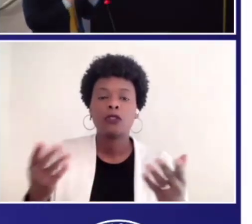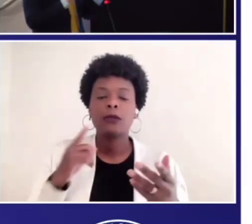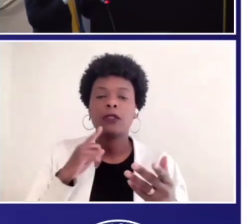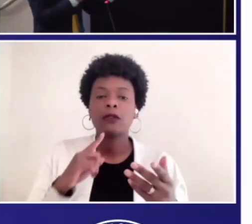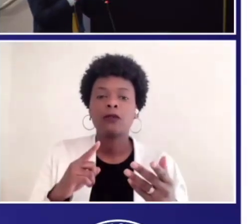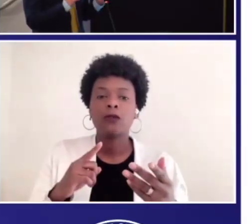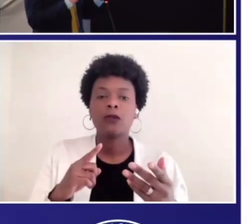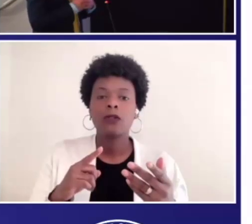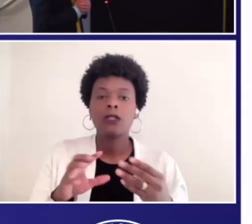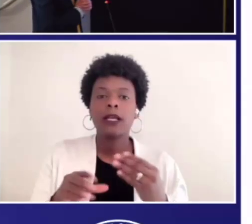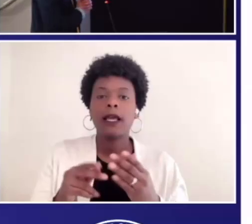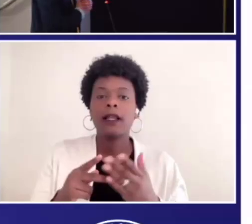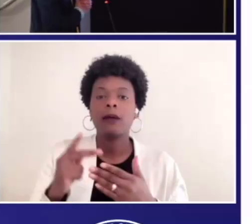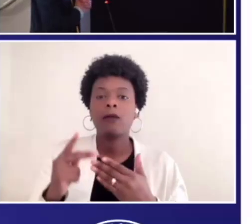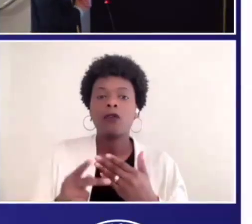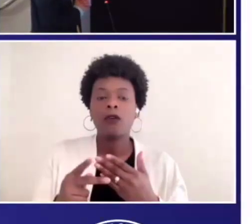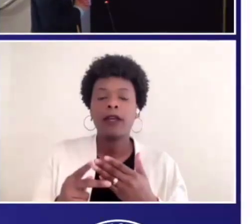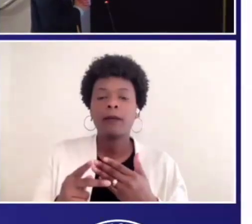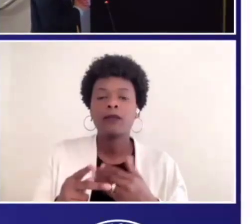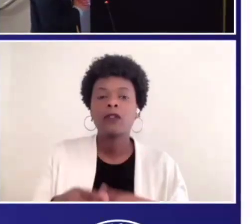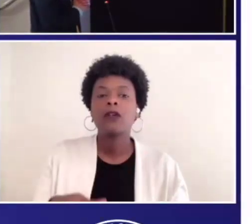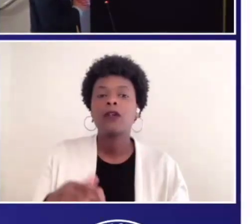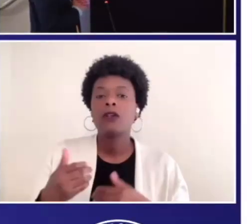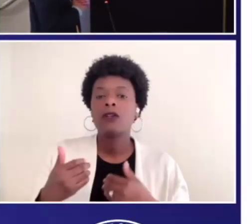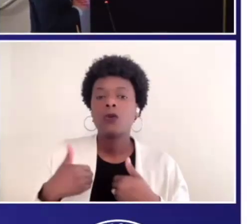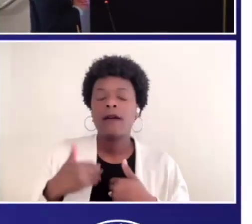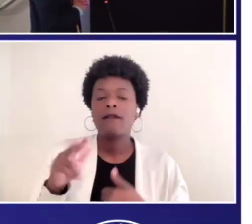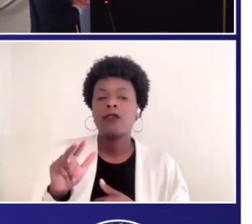the 34 additional programs we've drawn in through our modified definition.